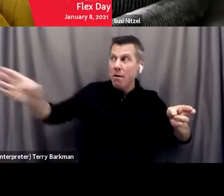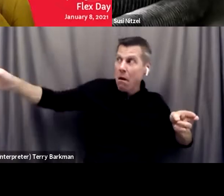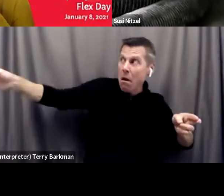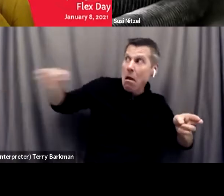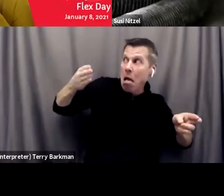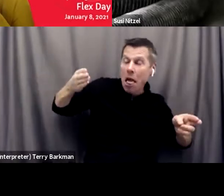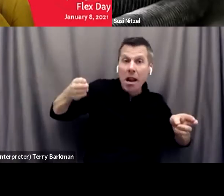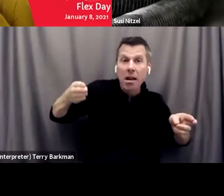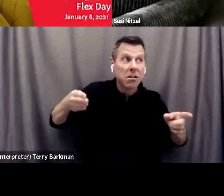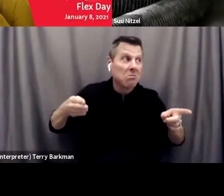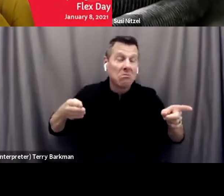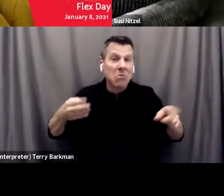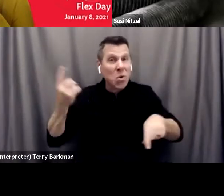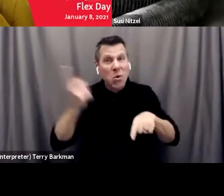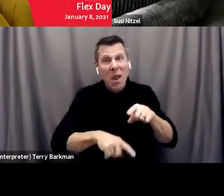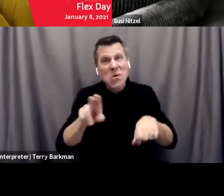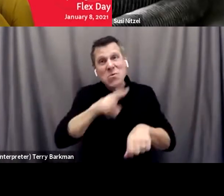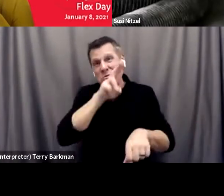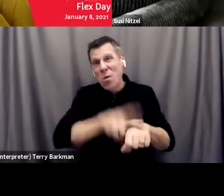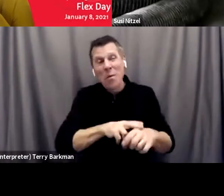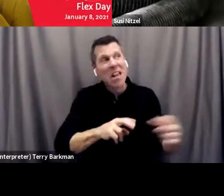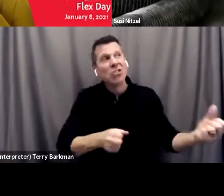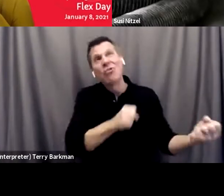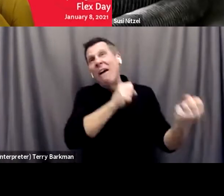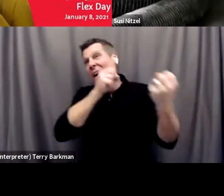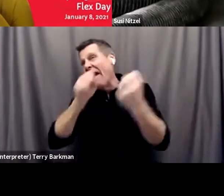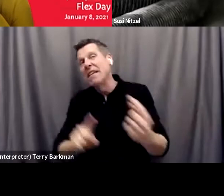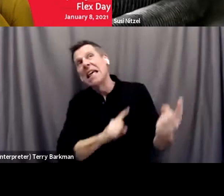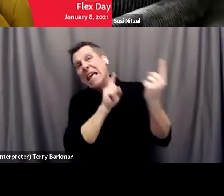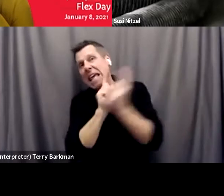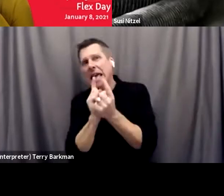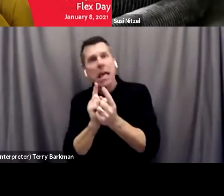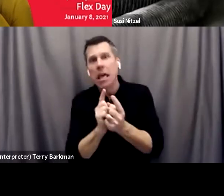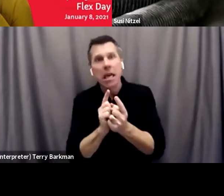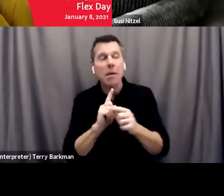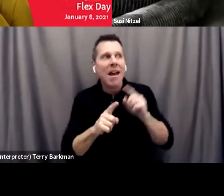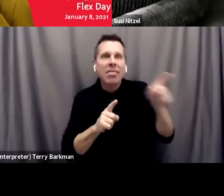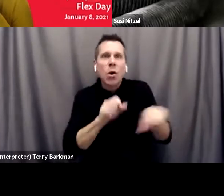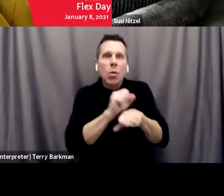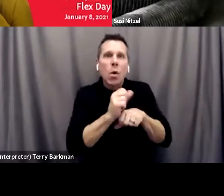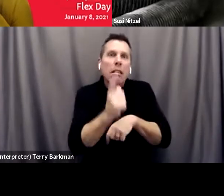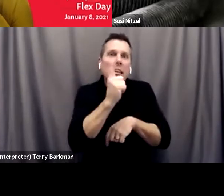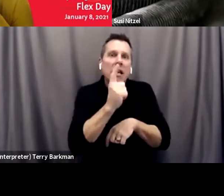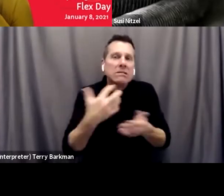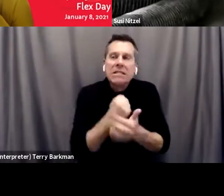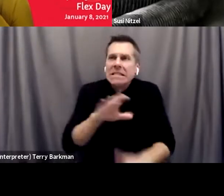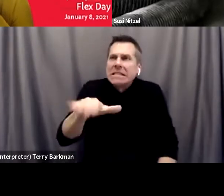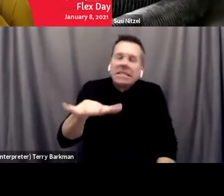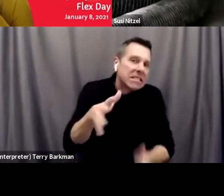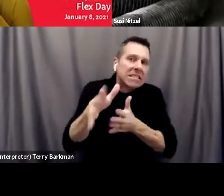wouldn't have been able to meet otherwise. And so I think after we get back on campus, it may be a little easier than we think it